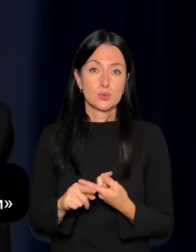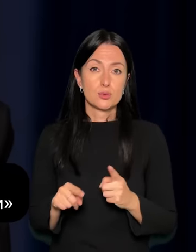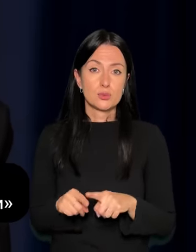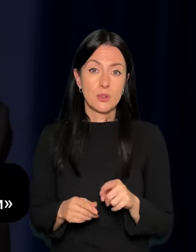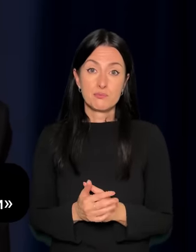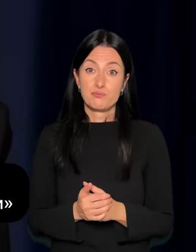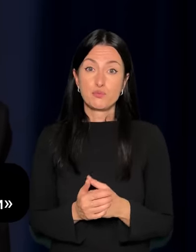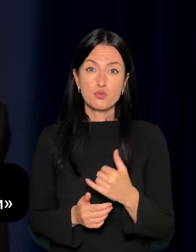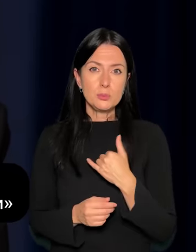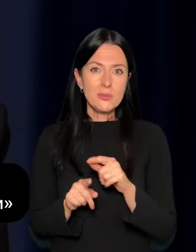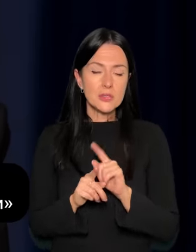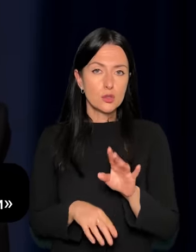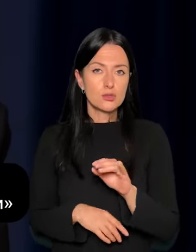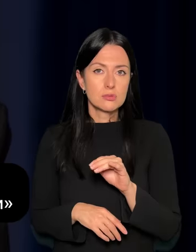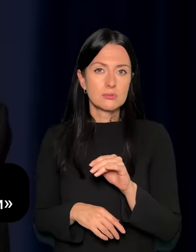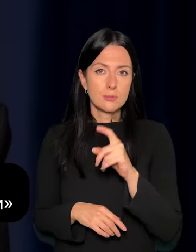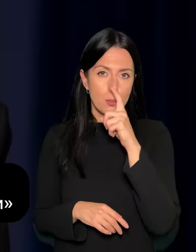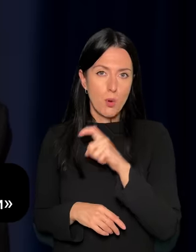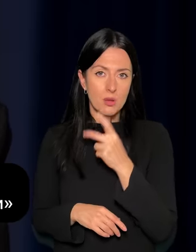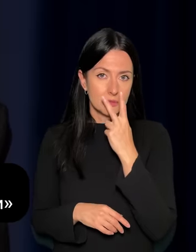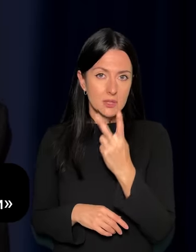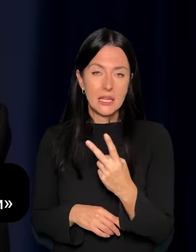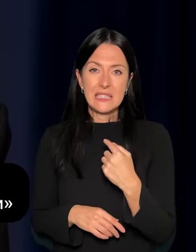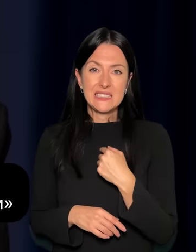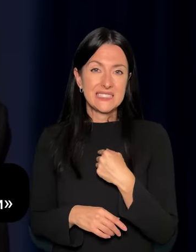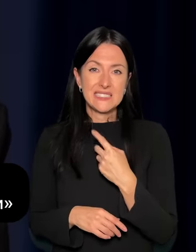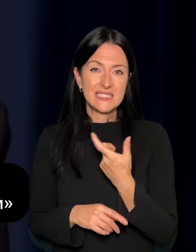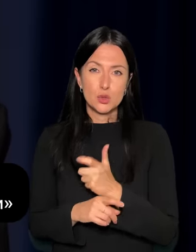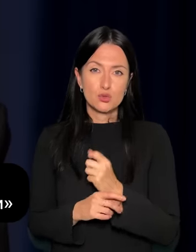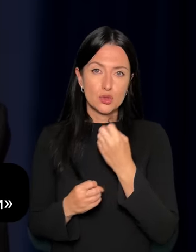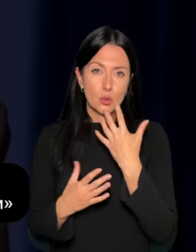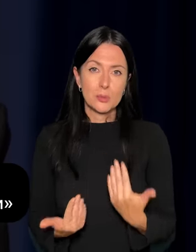I also have poor eyesight And it's not easy for me either.